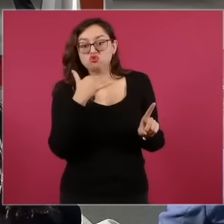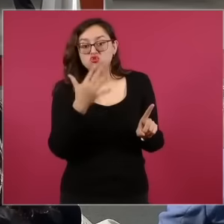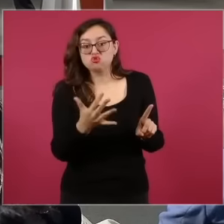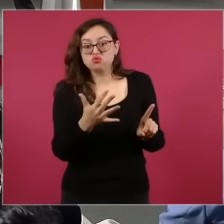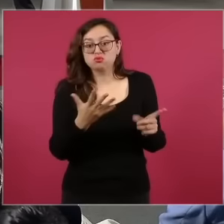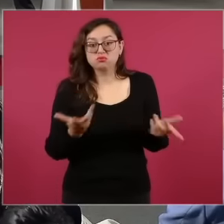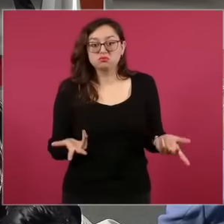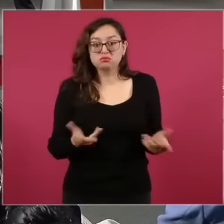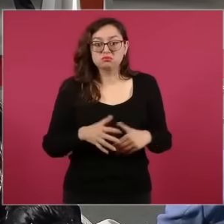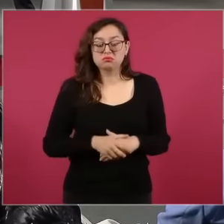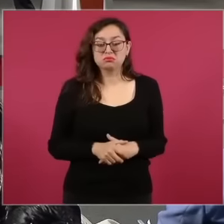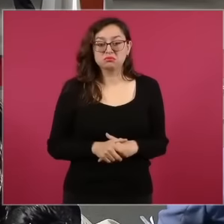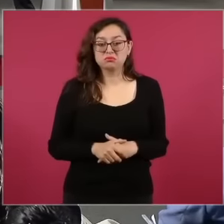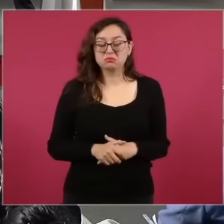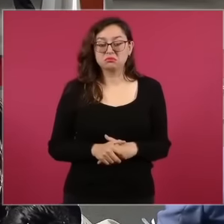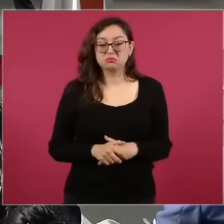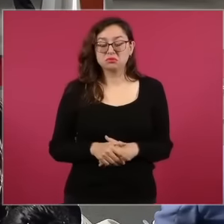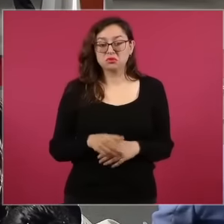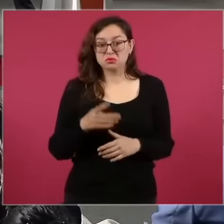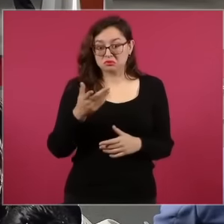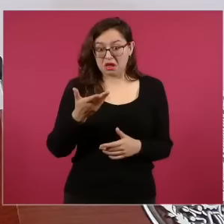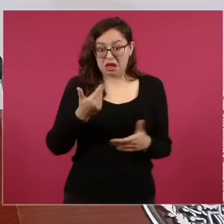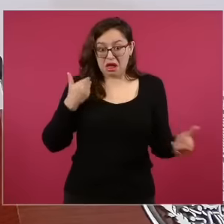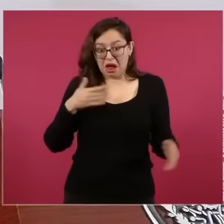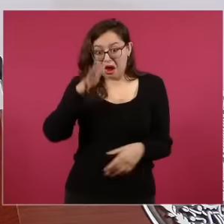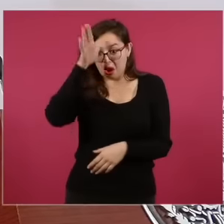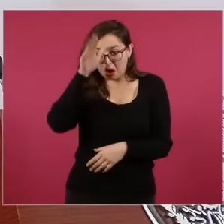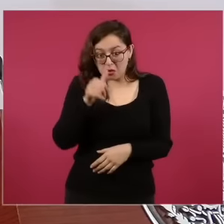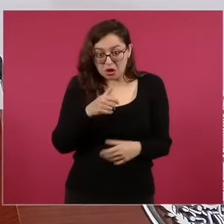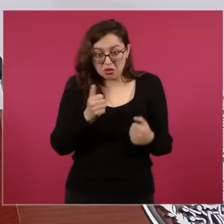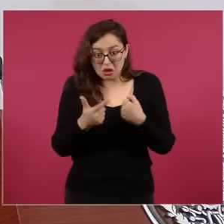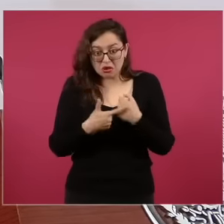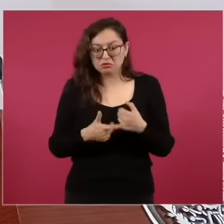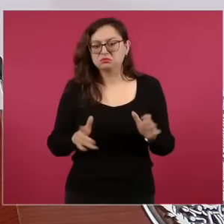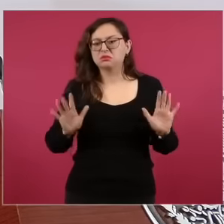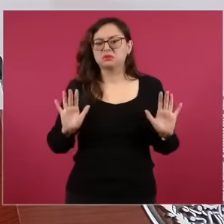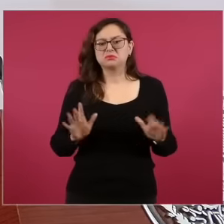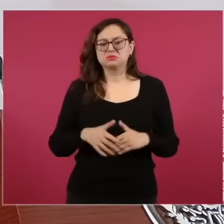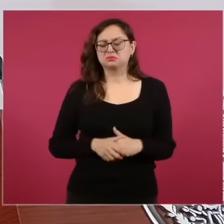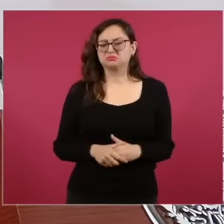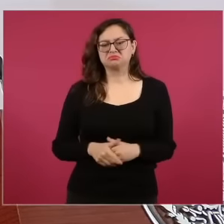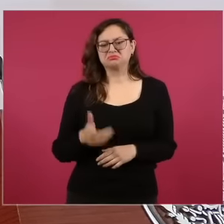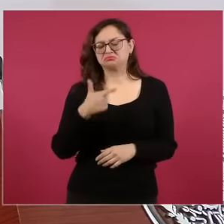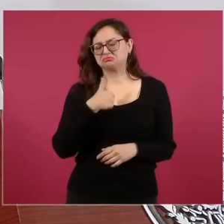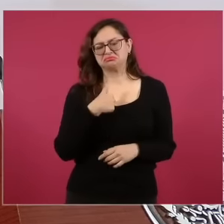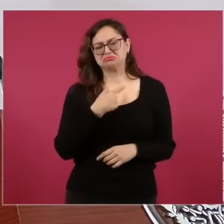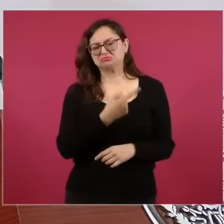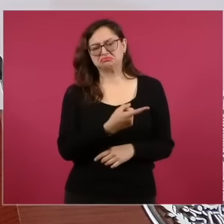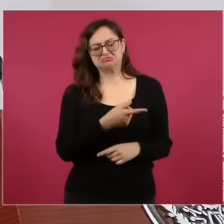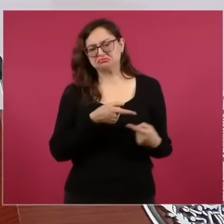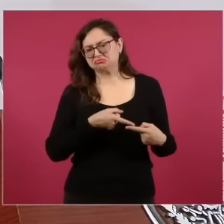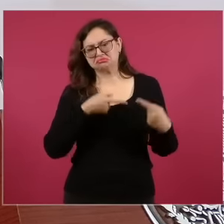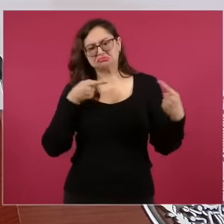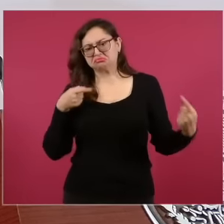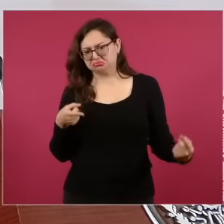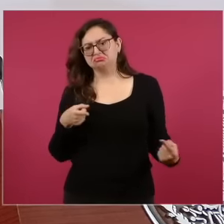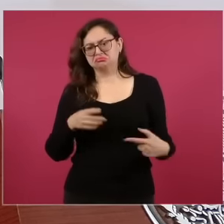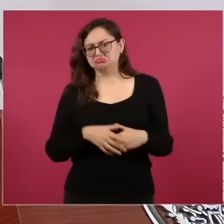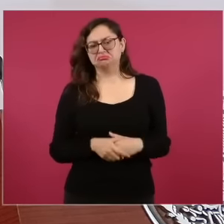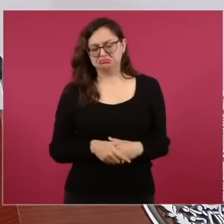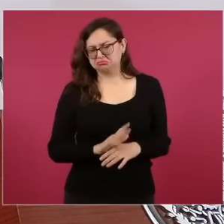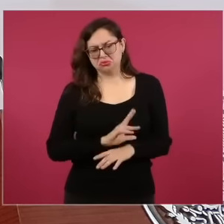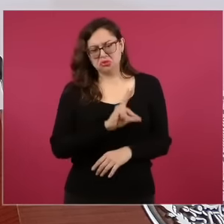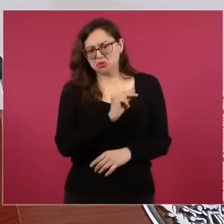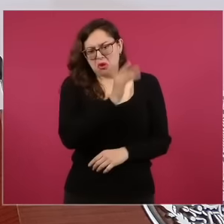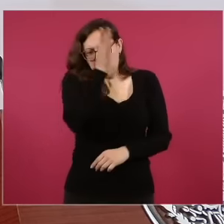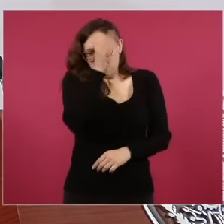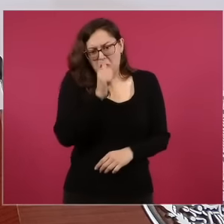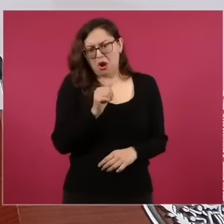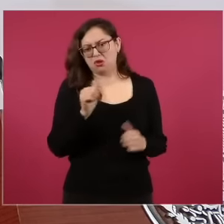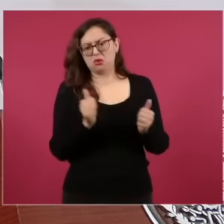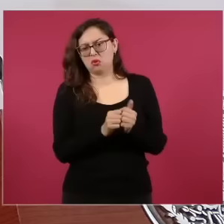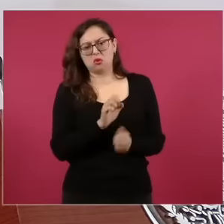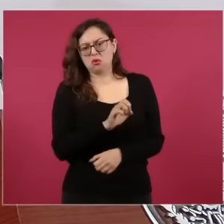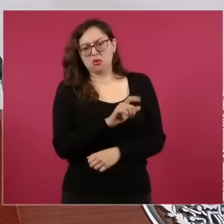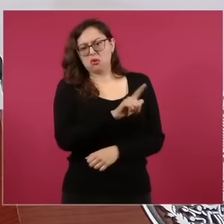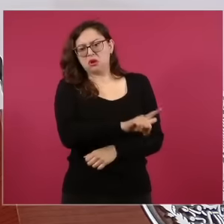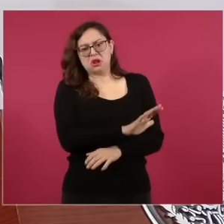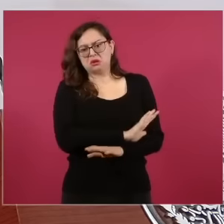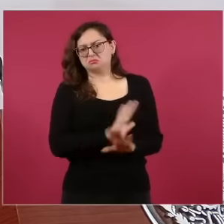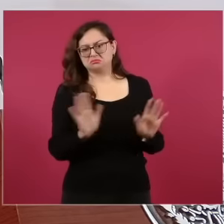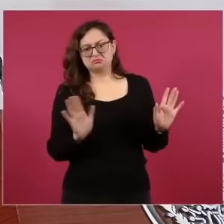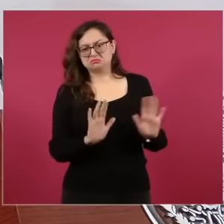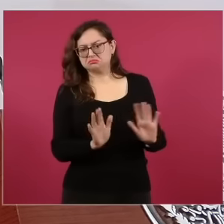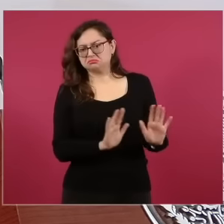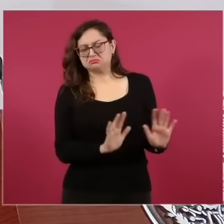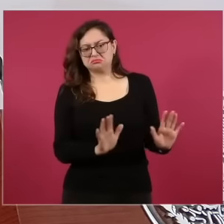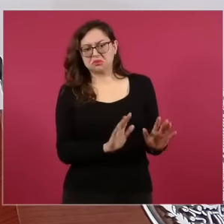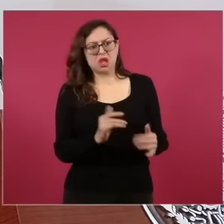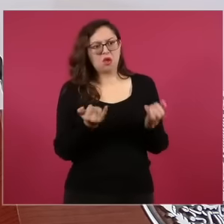with Mr. Pres. I have notable differences with him, as I have differences with many others,